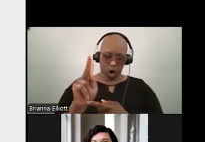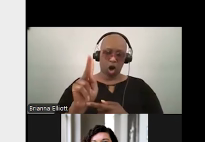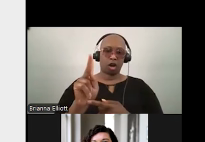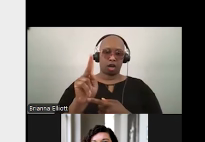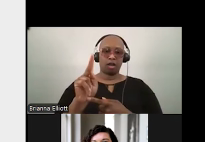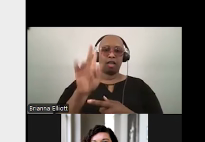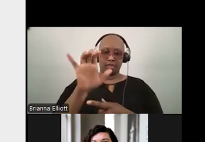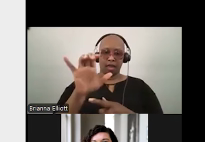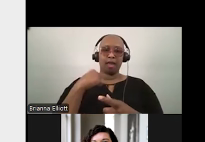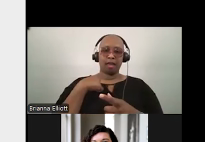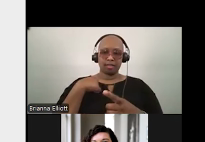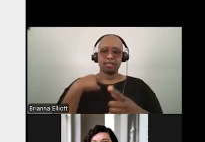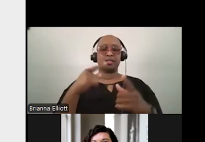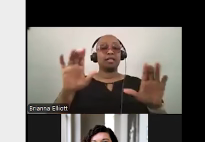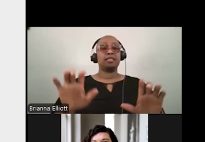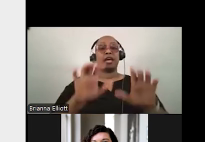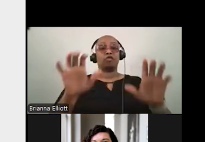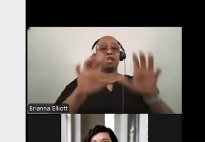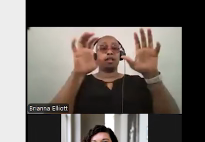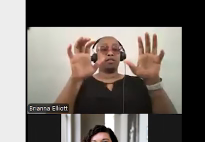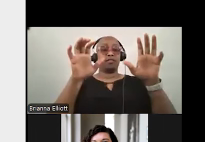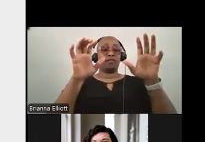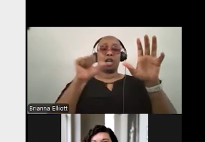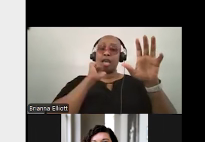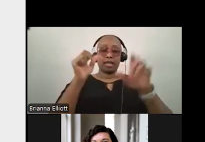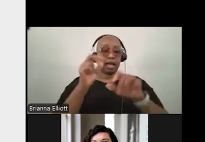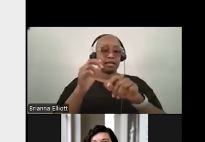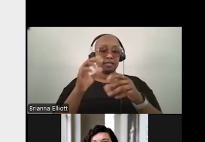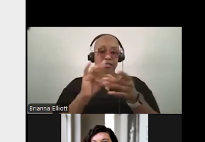thin line, right? I wouldn't need to do that. It doesn't convey meaning. I would be able to